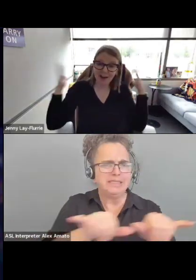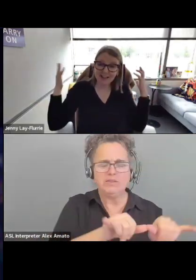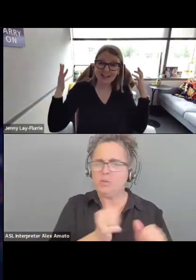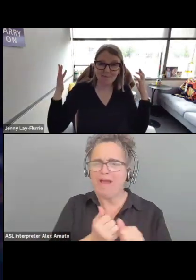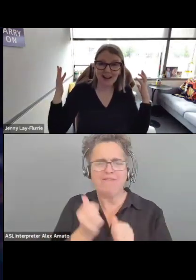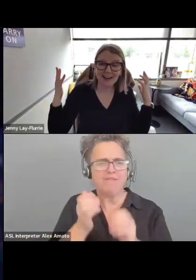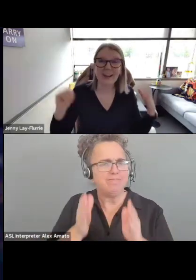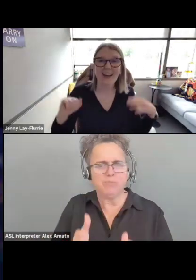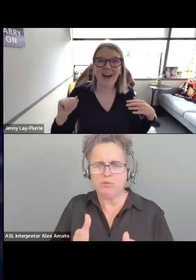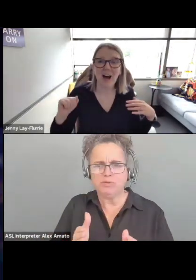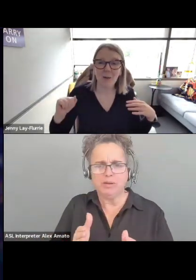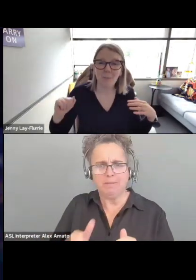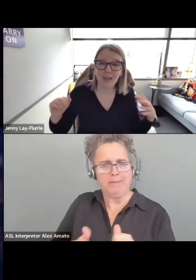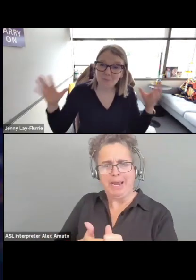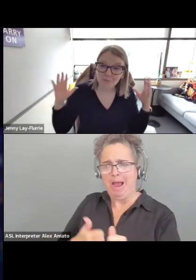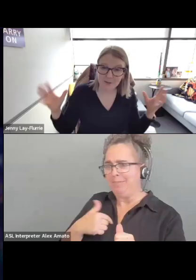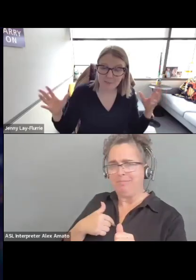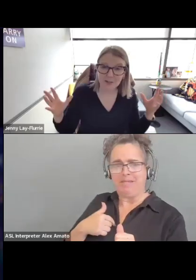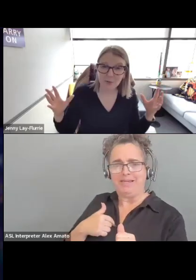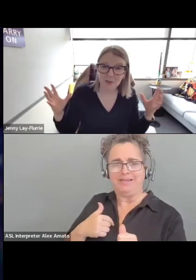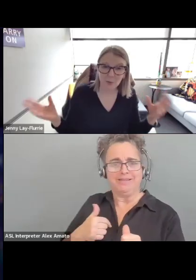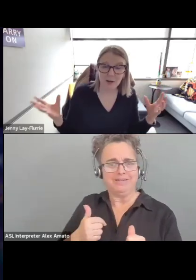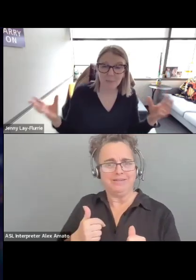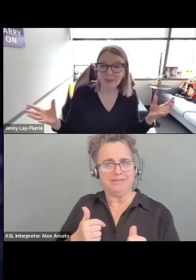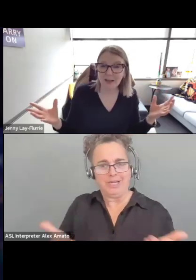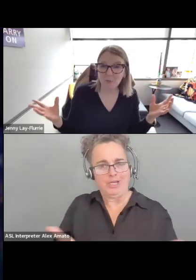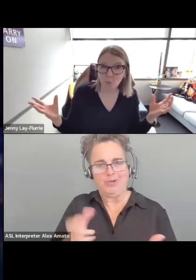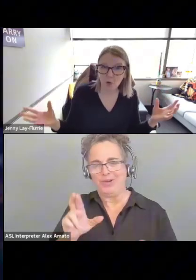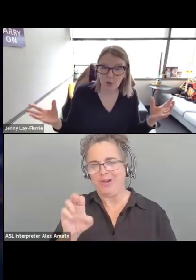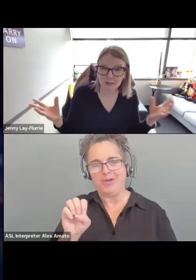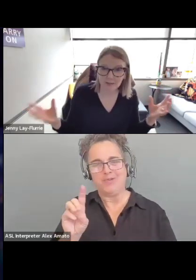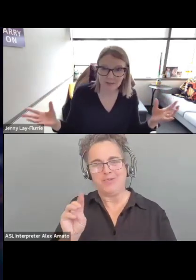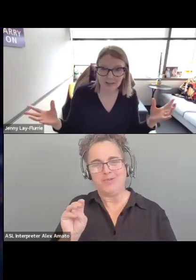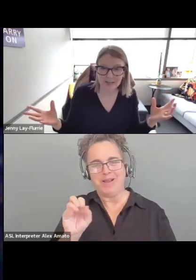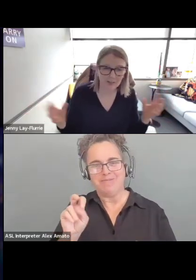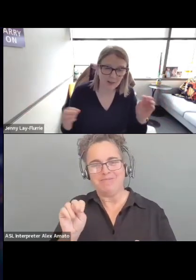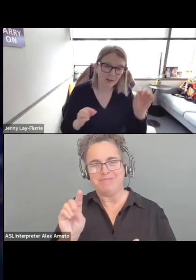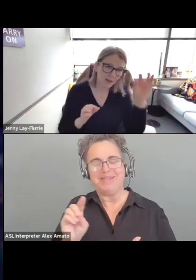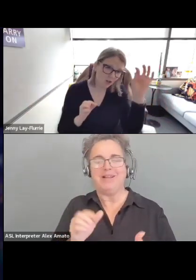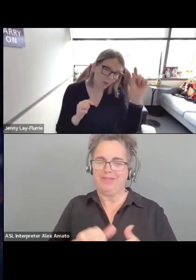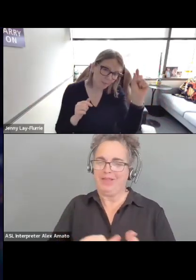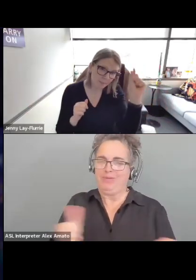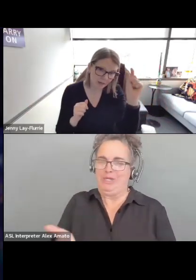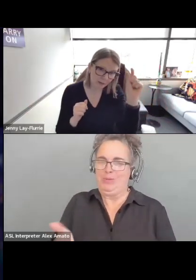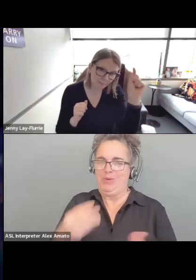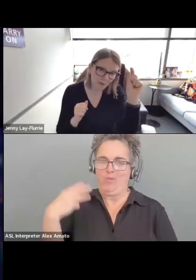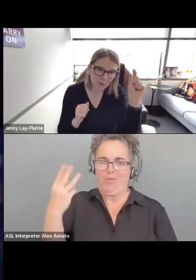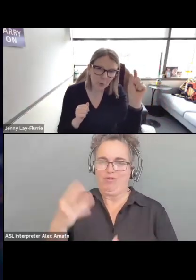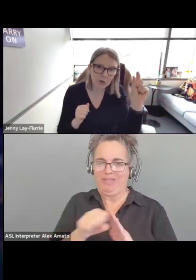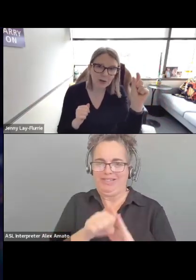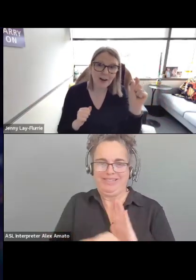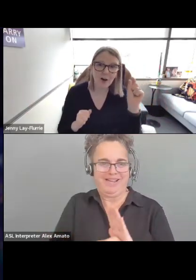behind me in Redmond, which is where I'm sat in Washington state in the top two most corner